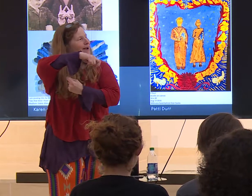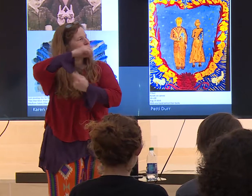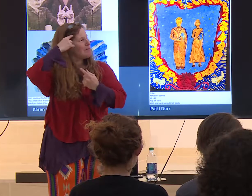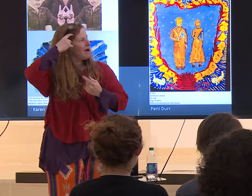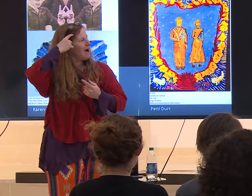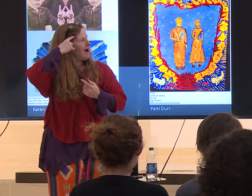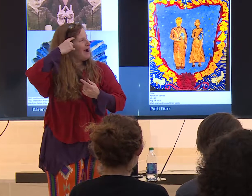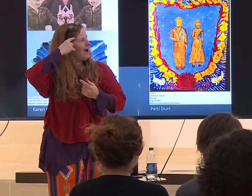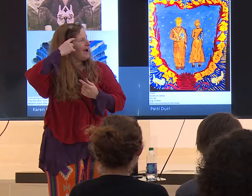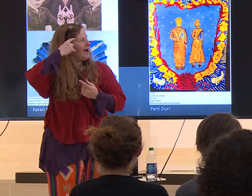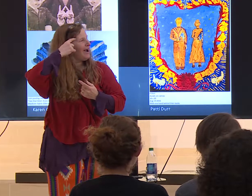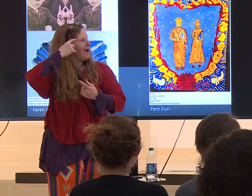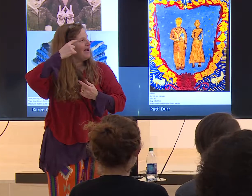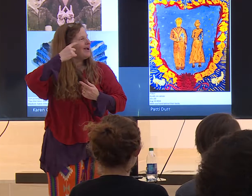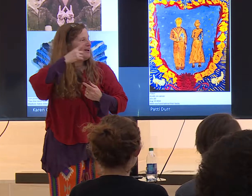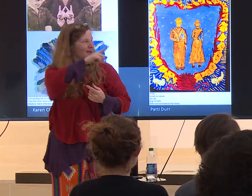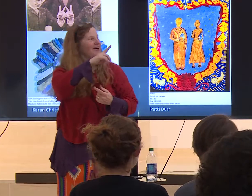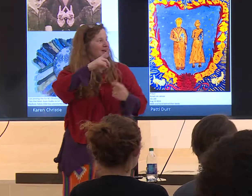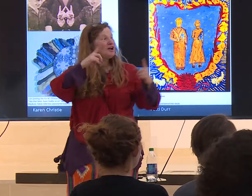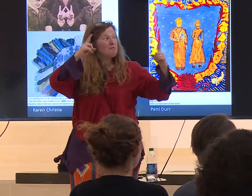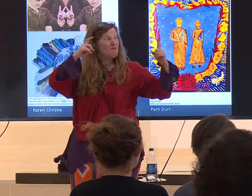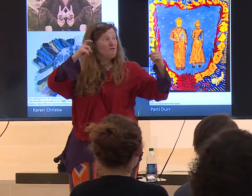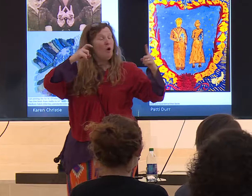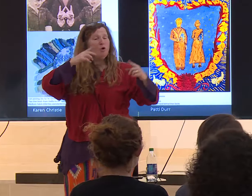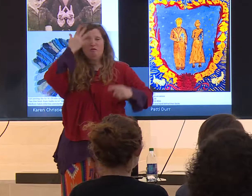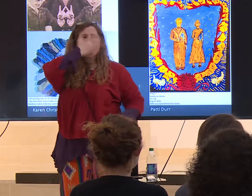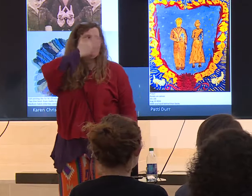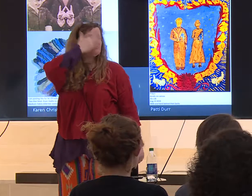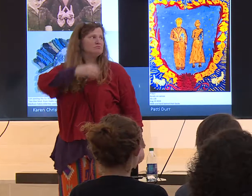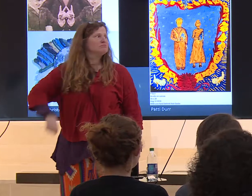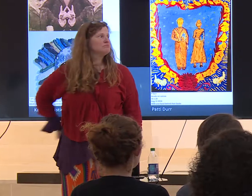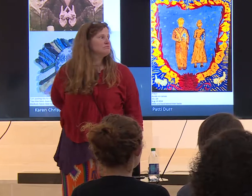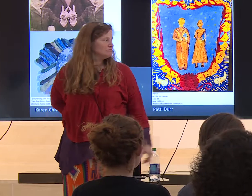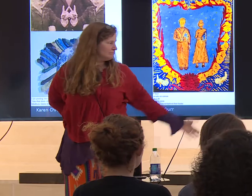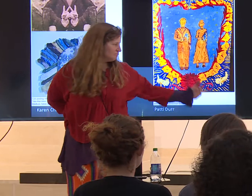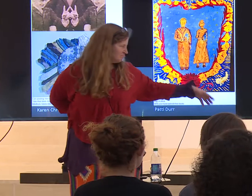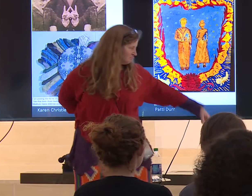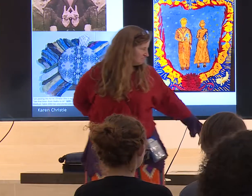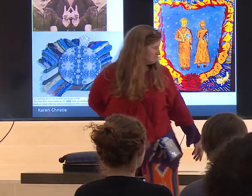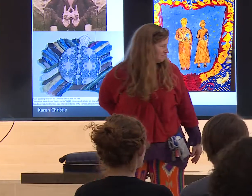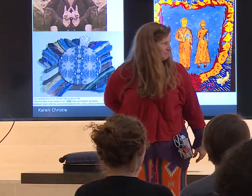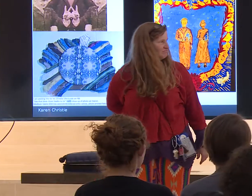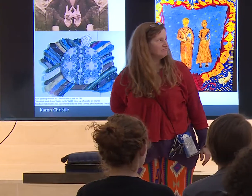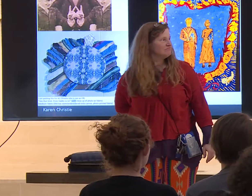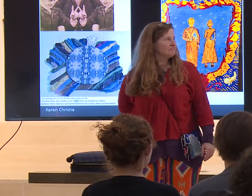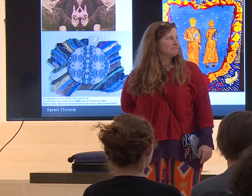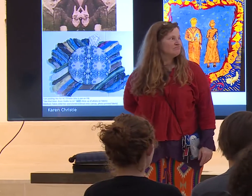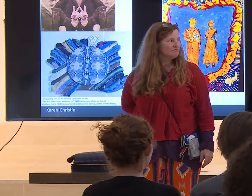So I've kind of flipped the photo in my mind to show where the people are.